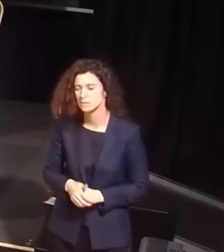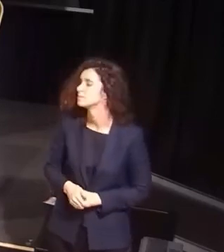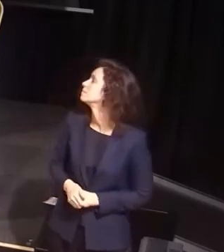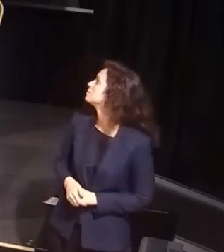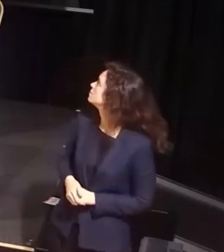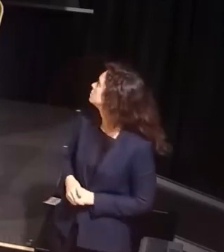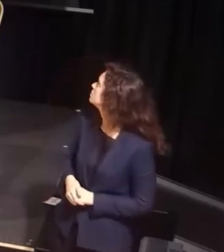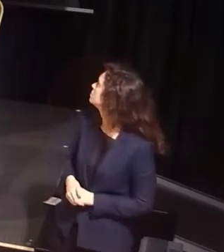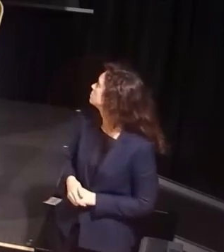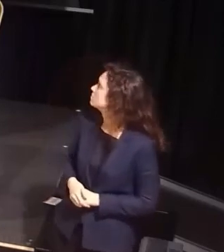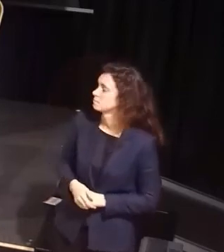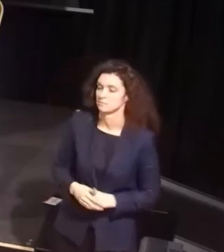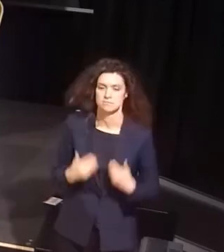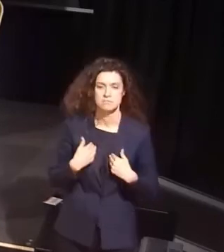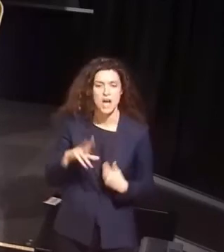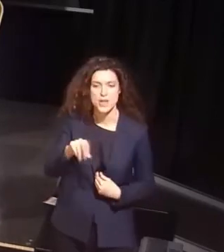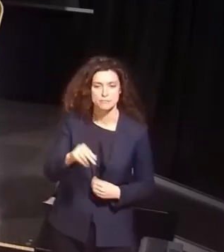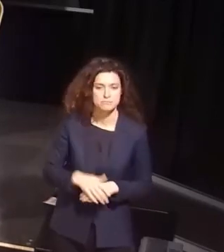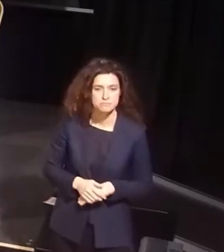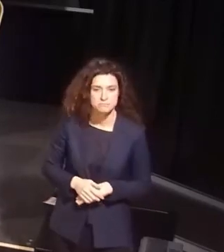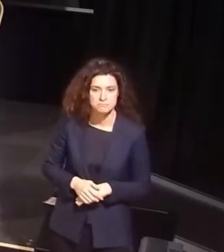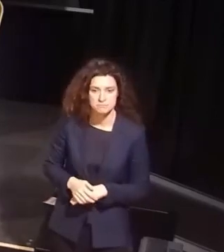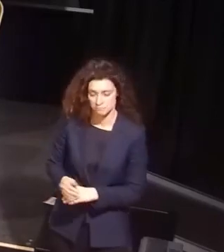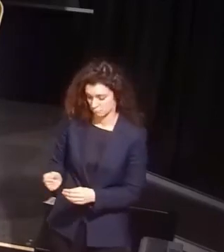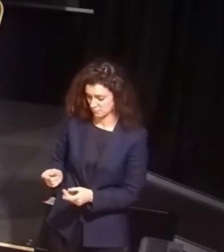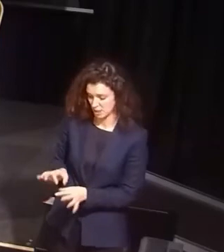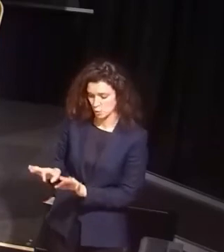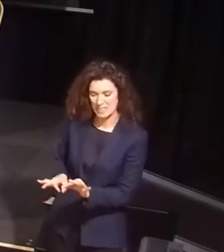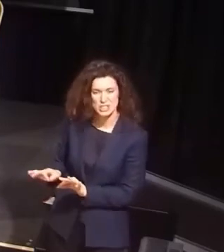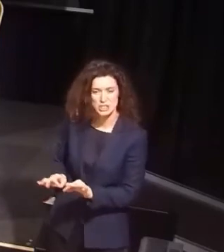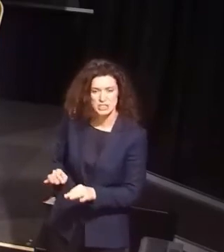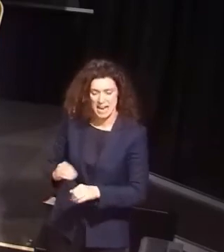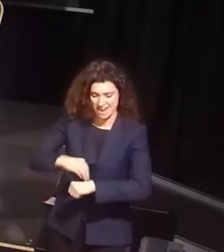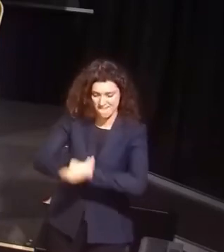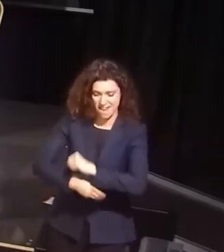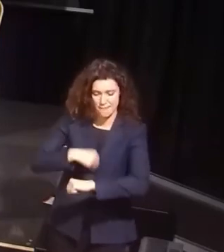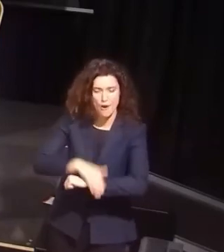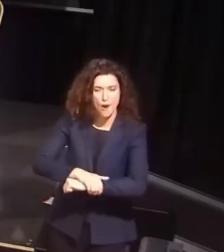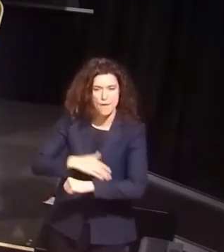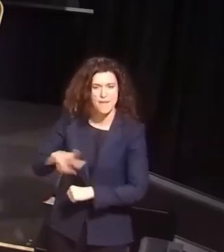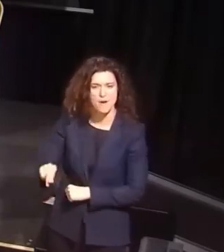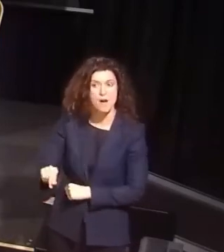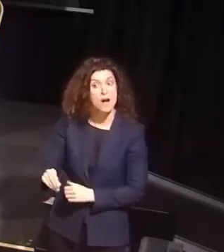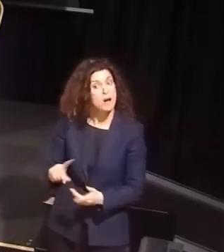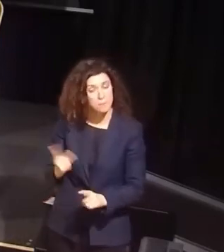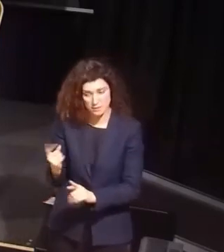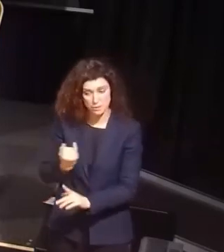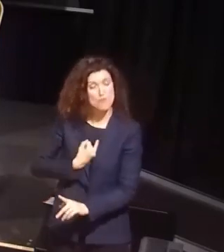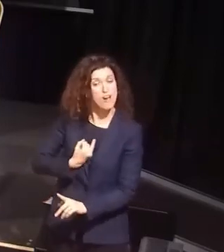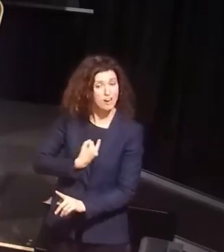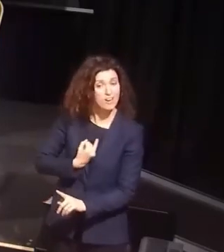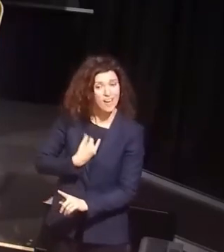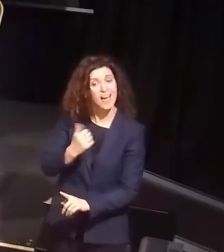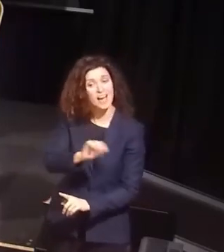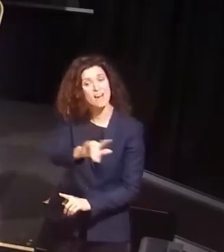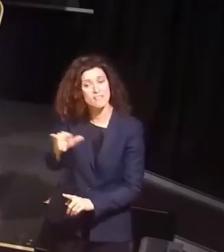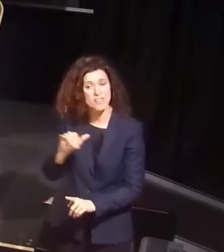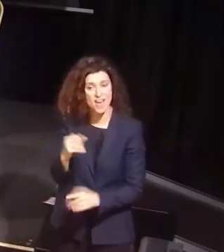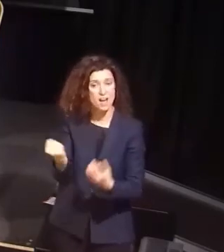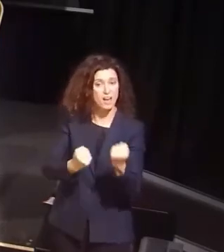Being me, I said "No, this is just switches and Velcro. But absolutely there are adapted cars out there and when you are a little bit older,